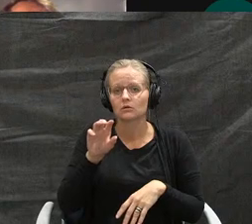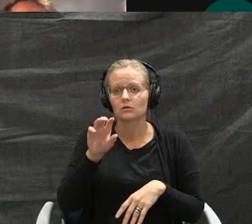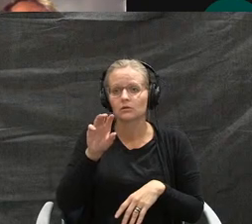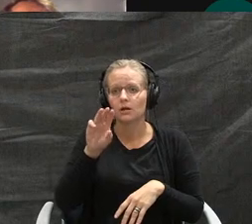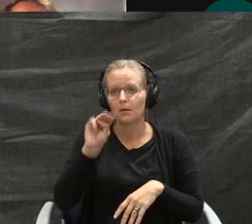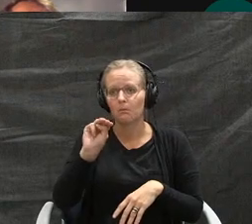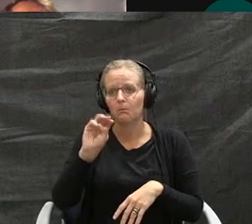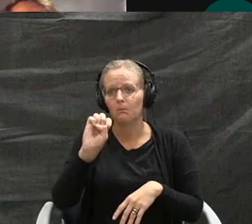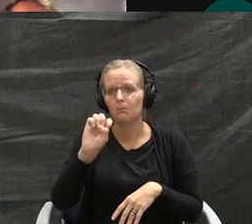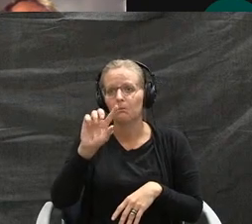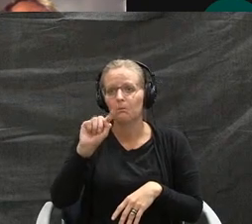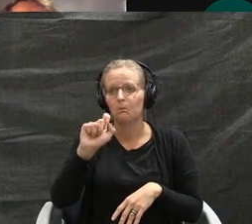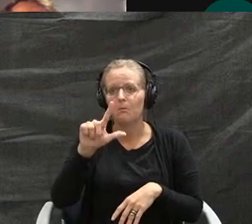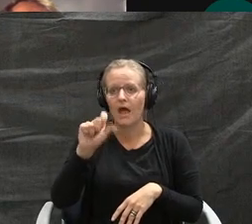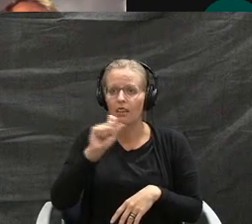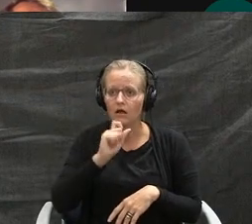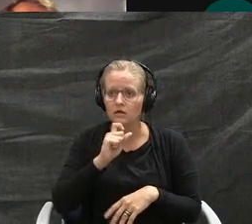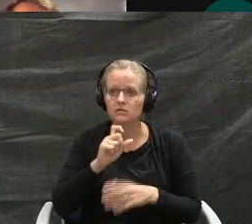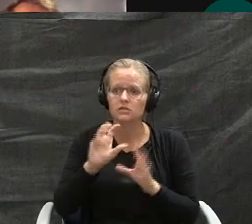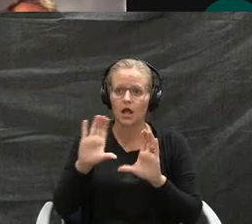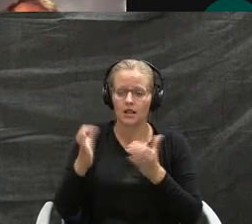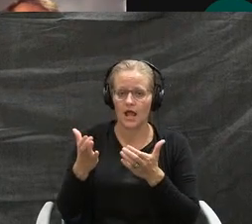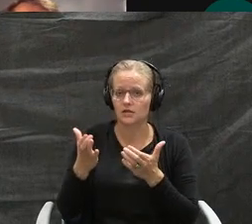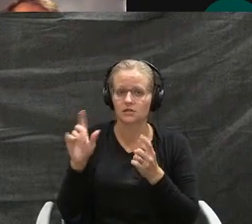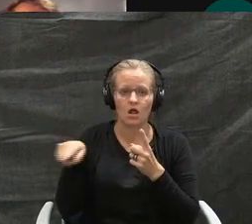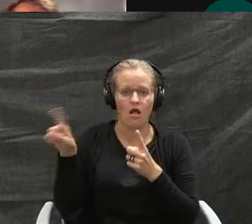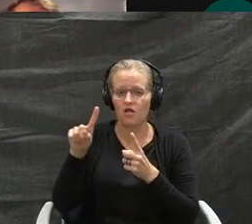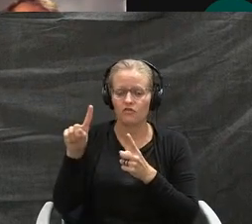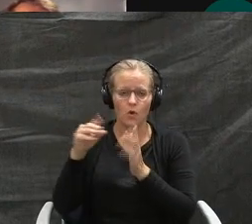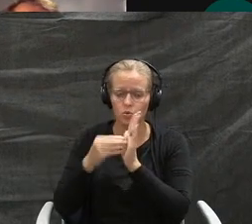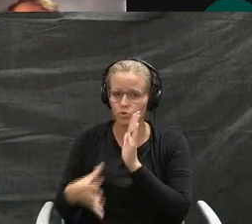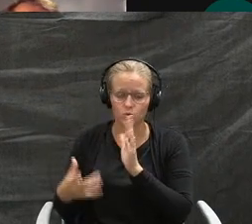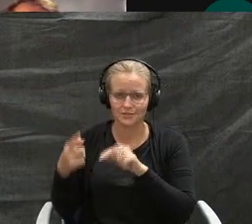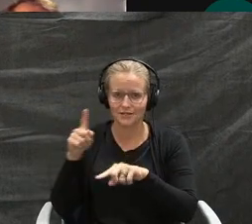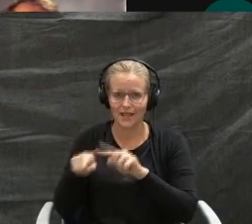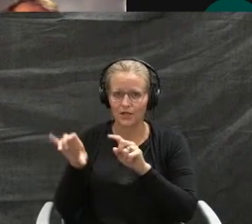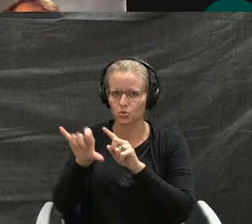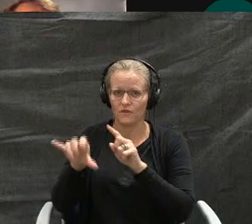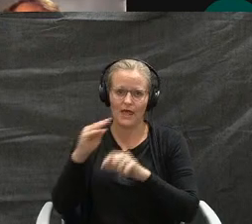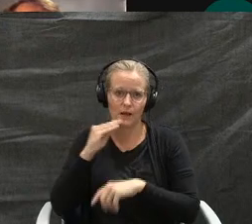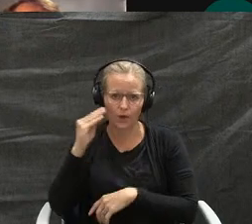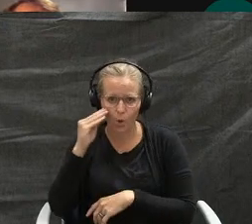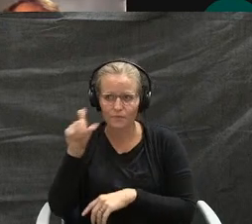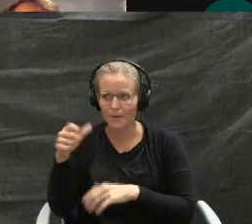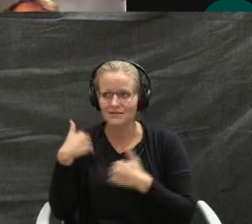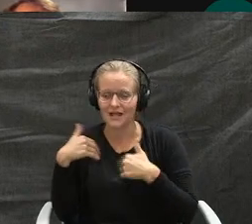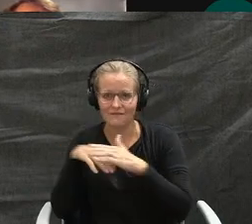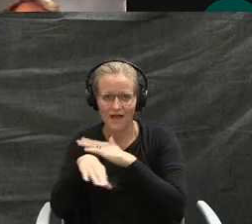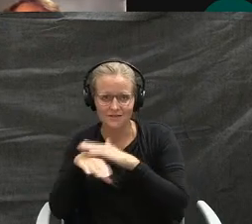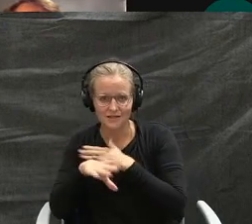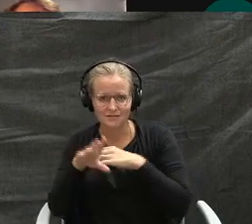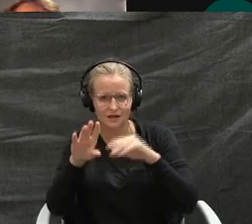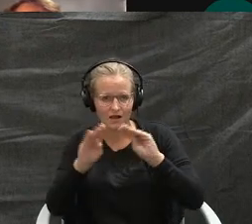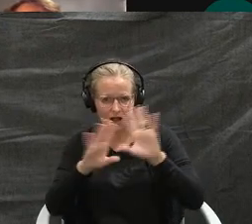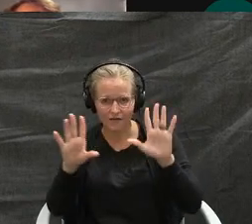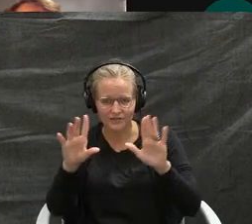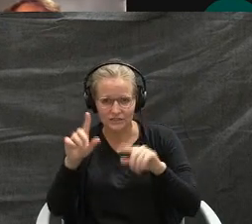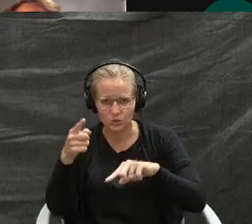home. So how can we look at our courses that really need to have access to the building? Because we're obviously not going to use